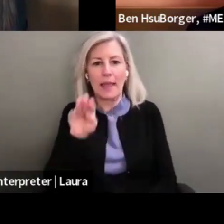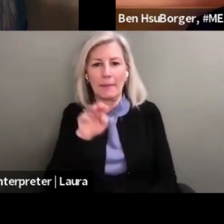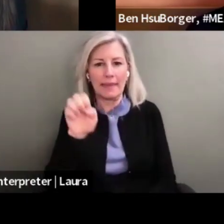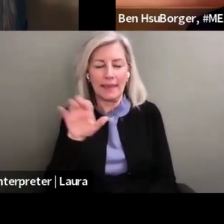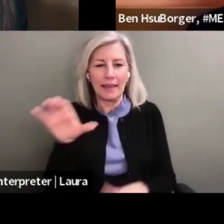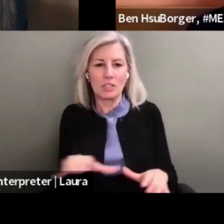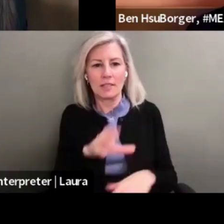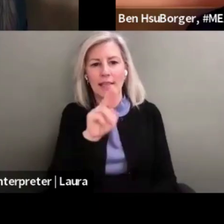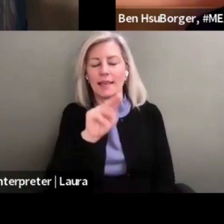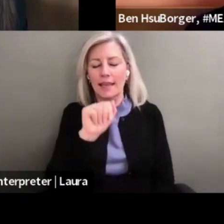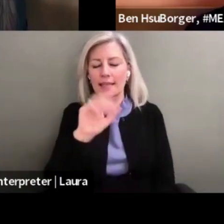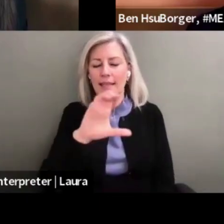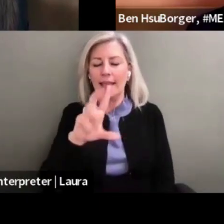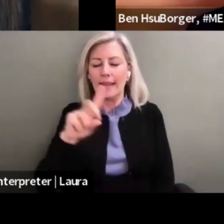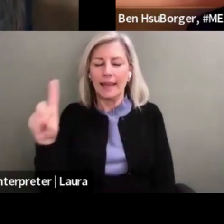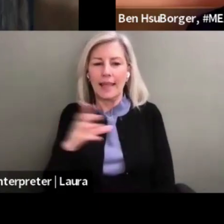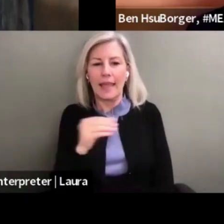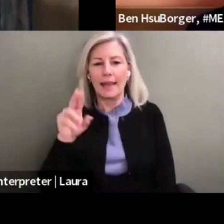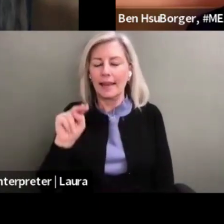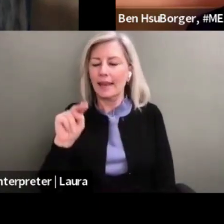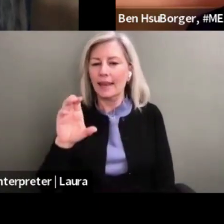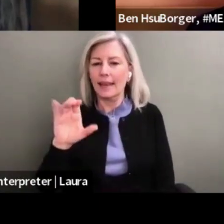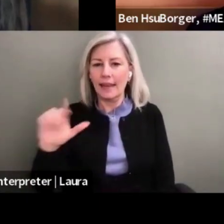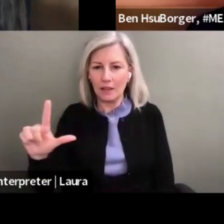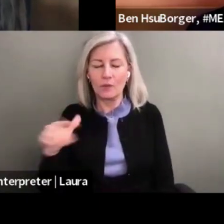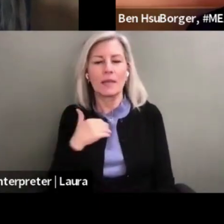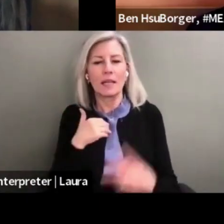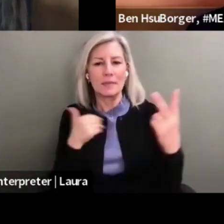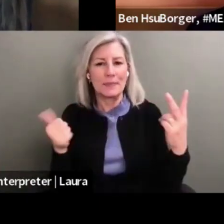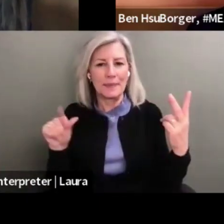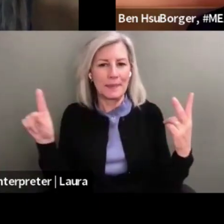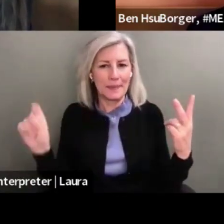With genuine thanks to our three panelists